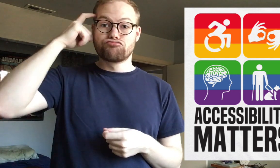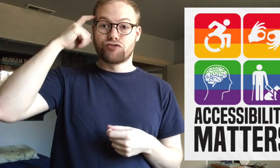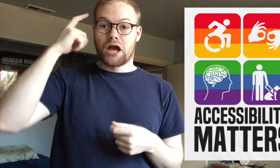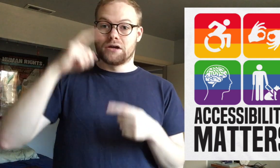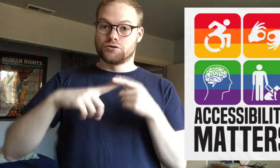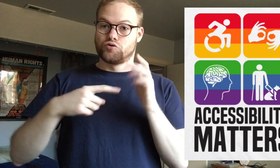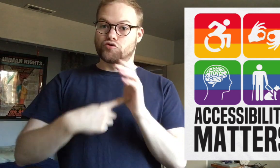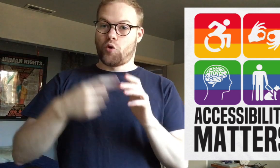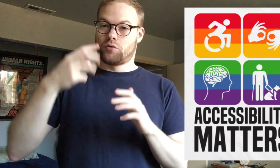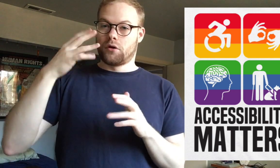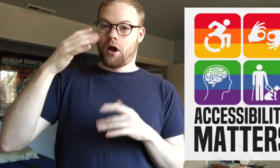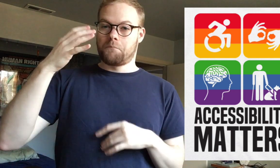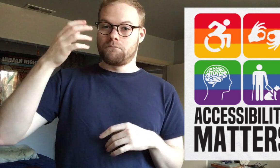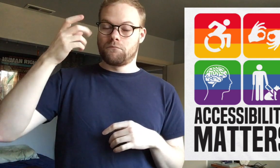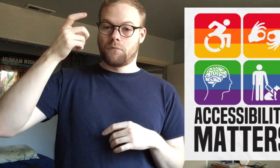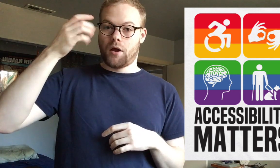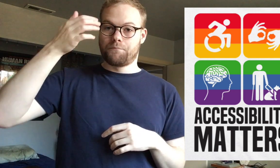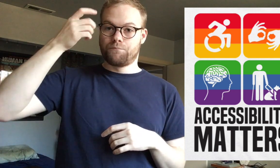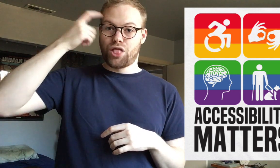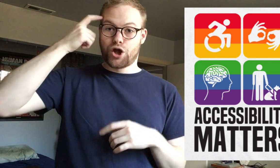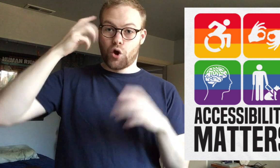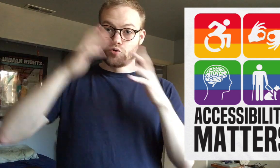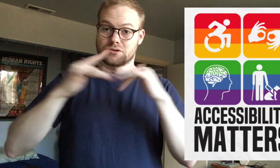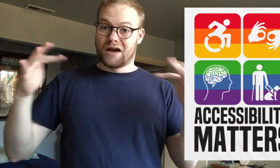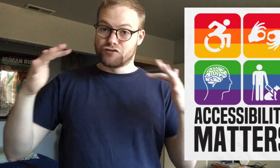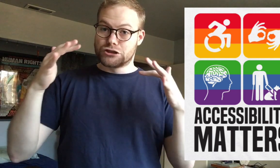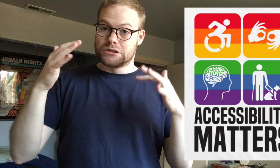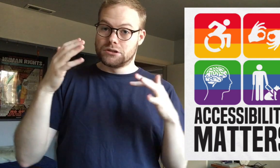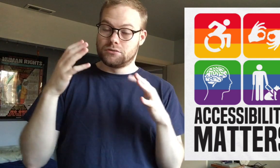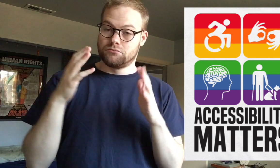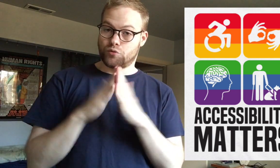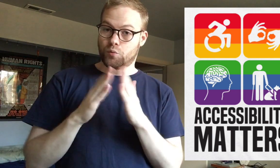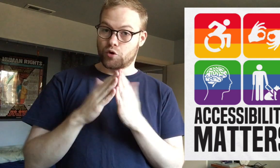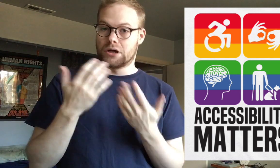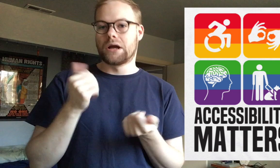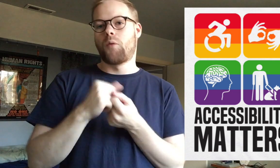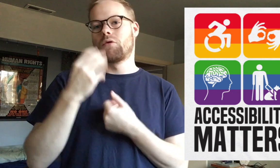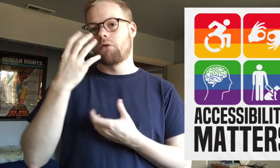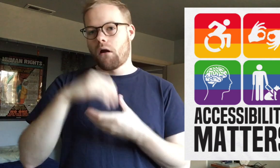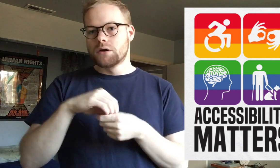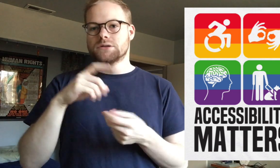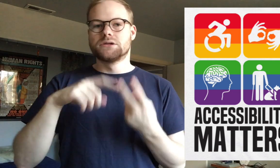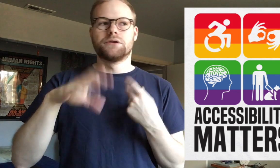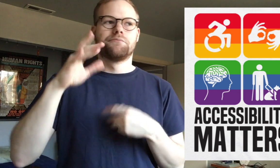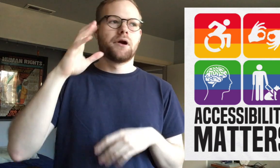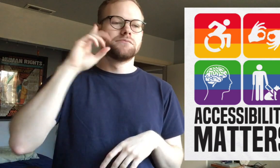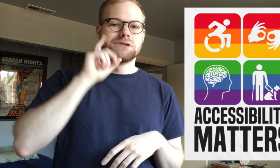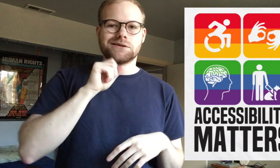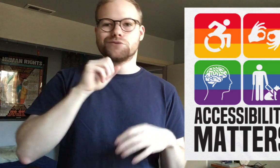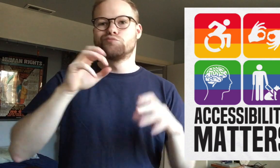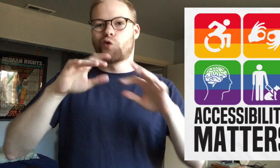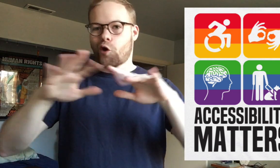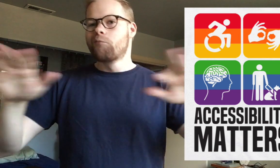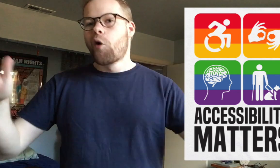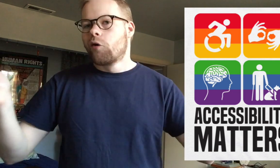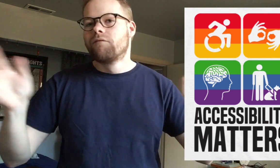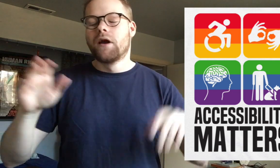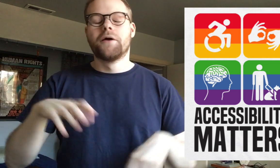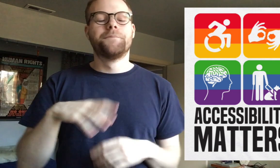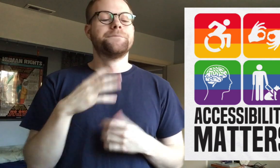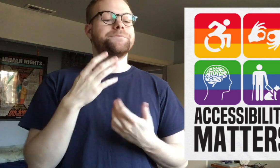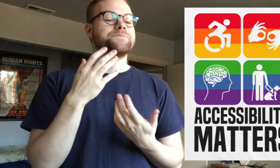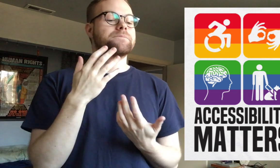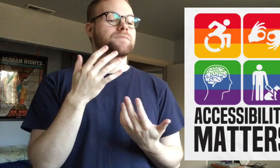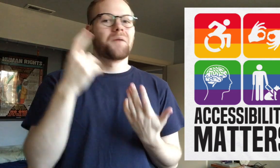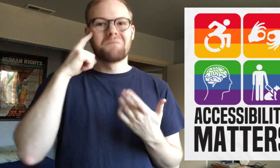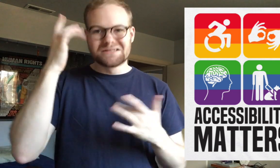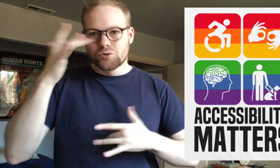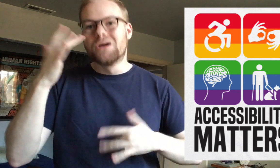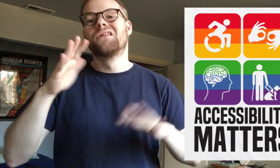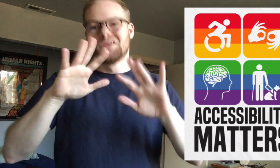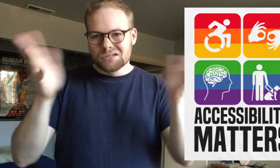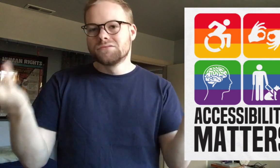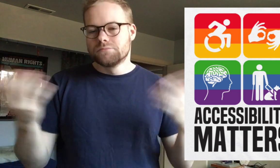A brain to show the neurodiverse community, with autism, Down’s syndrome, all of that, mental illness, etc.